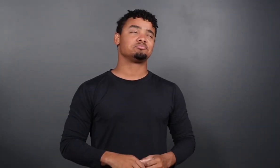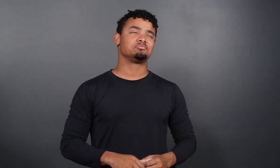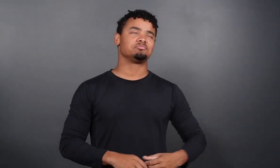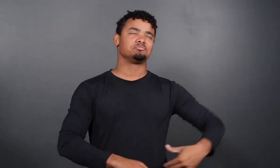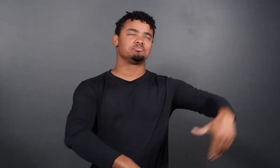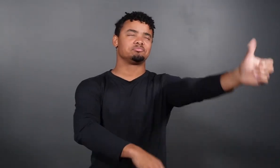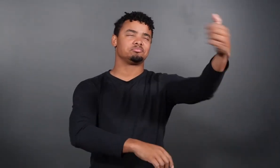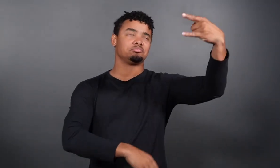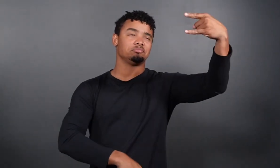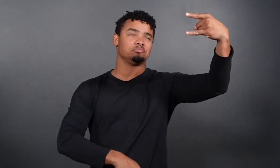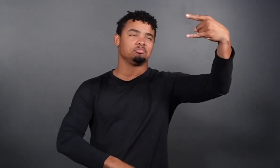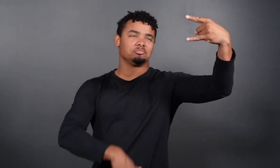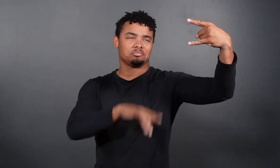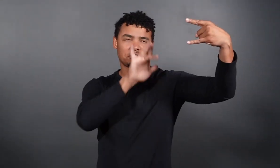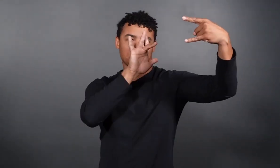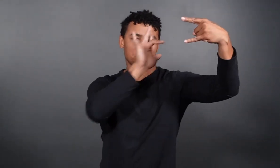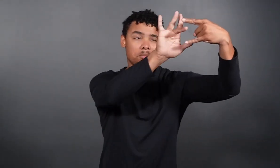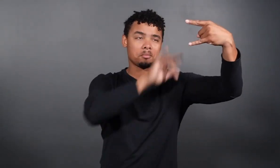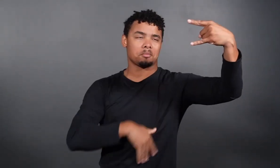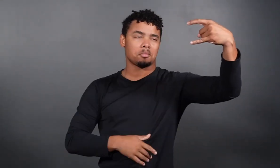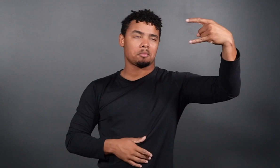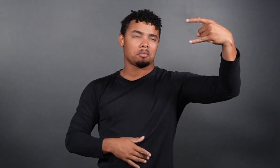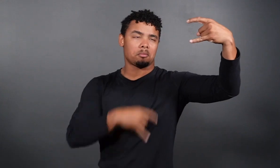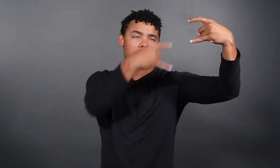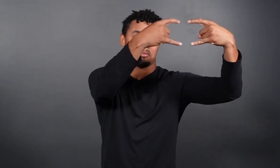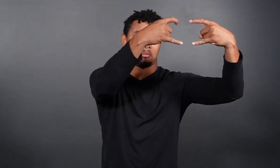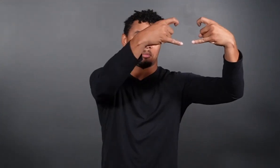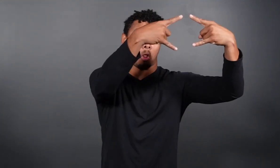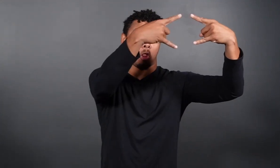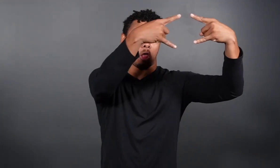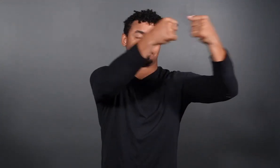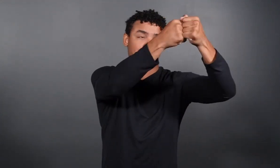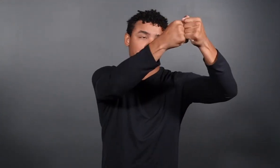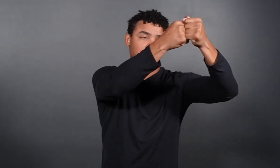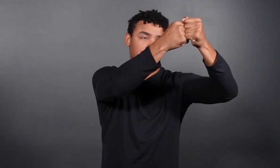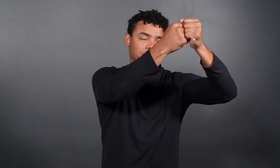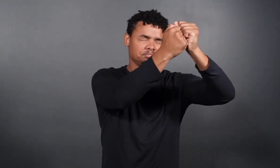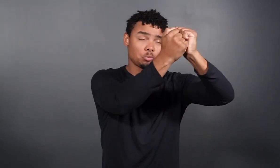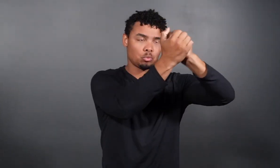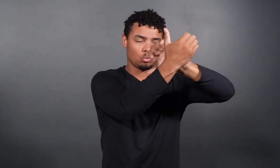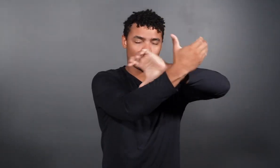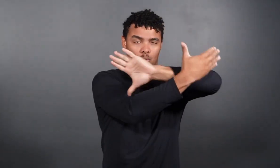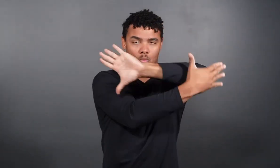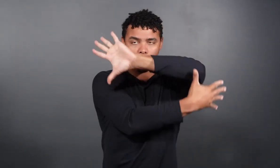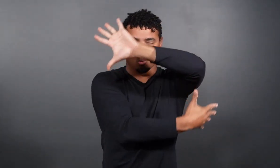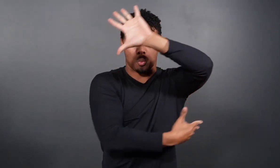that’s the one! he taps the image it shimmers and collapses